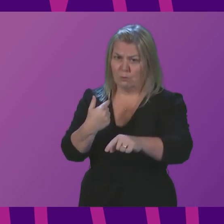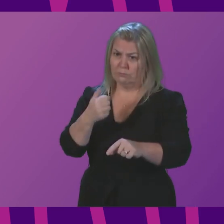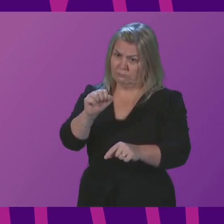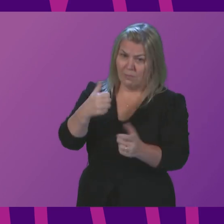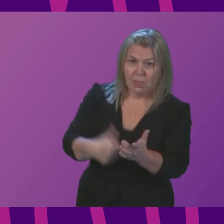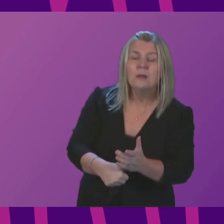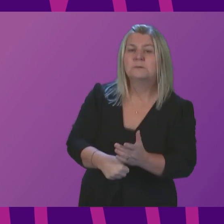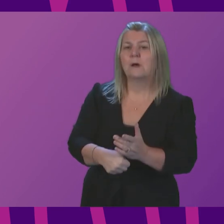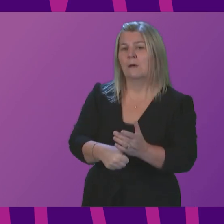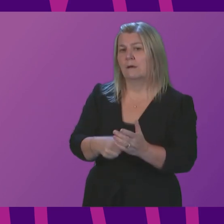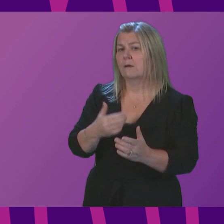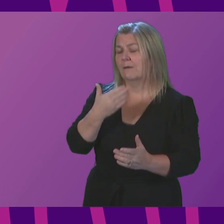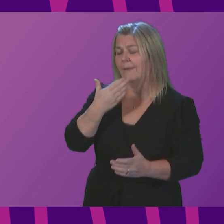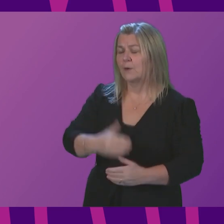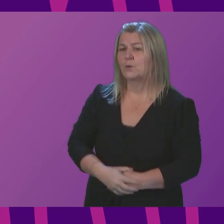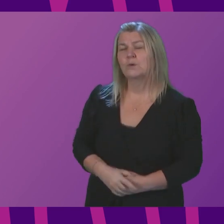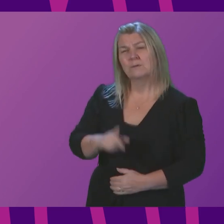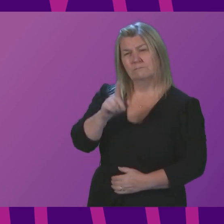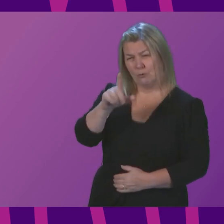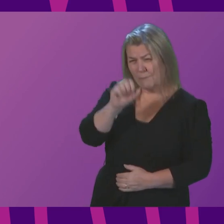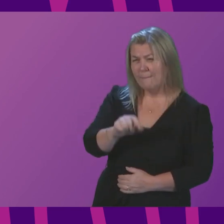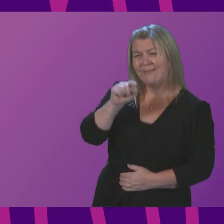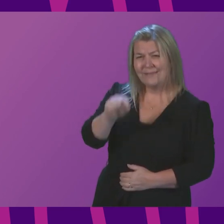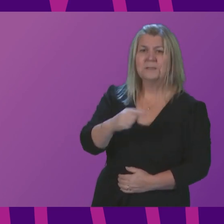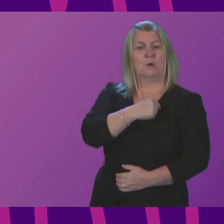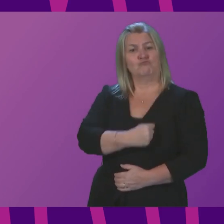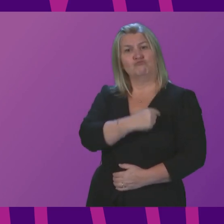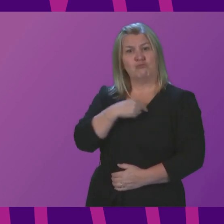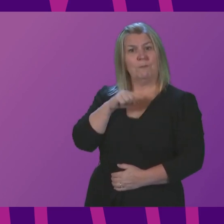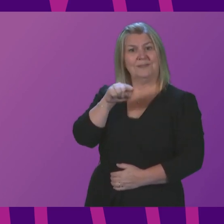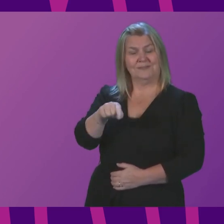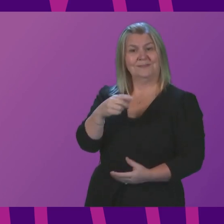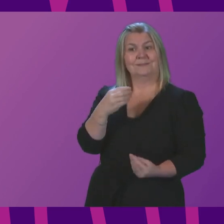any other way, but a promise was made to a family who have gone through the worst of